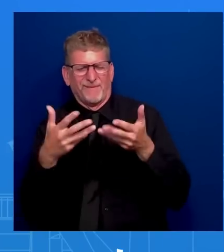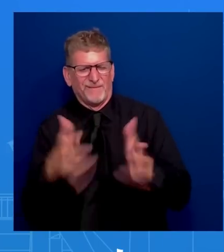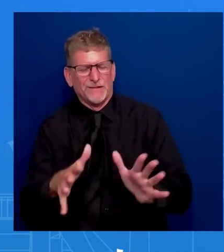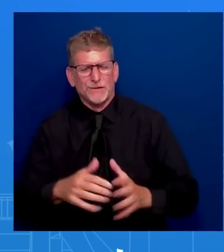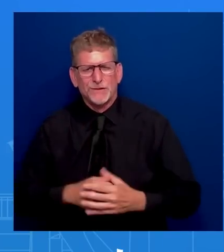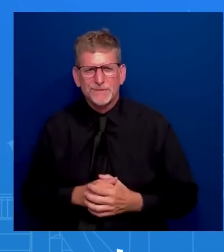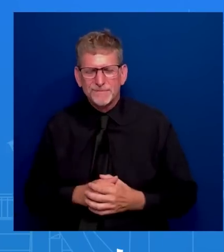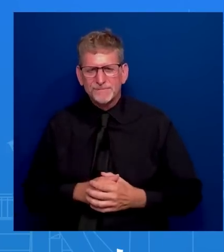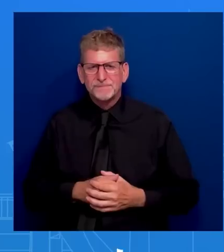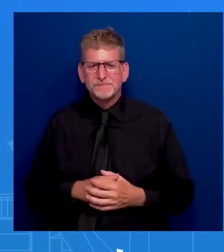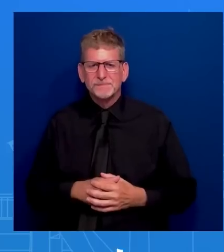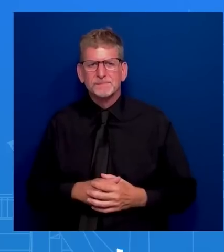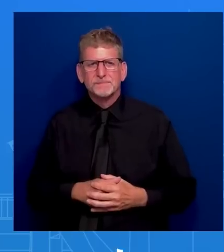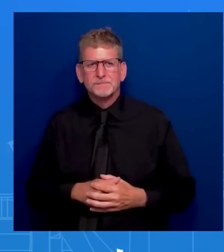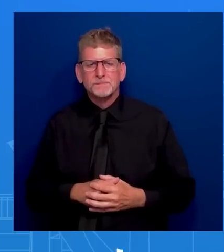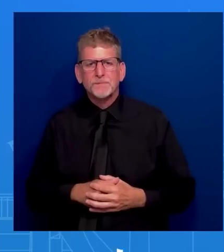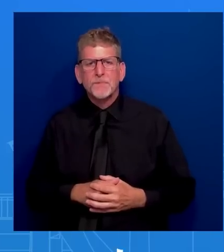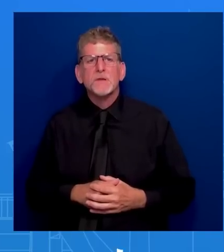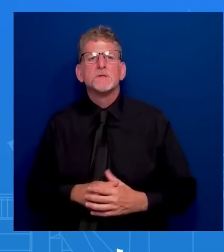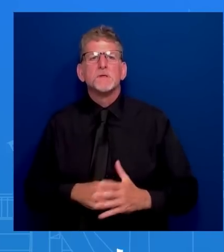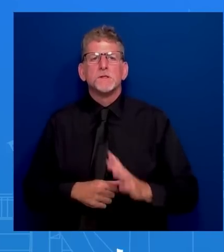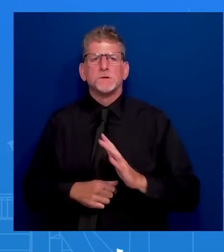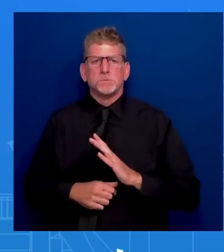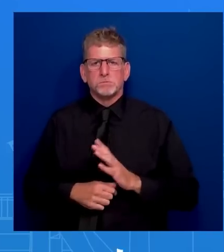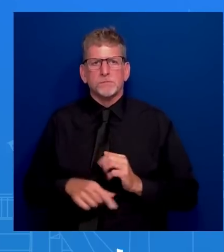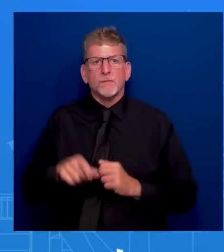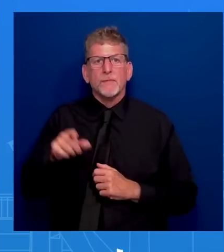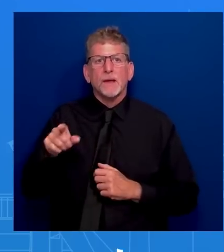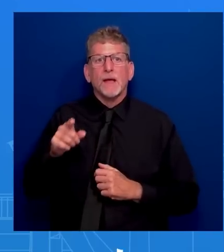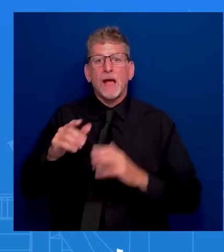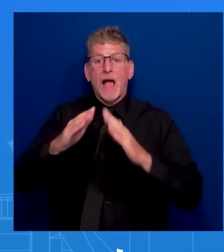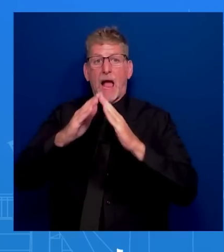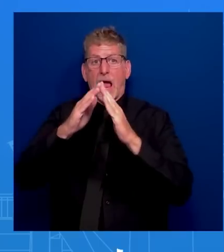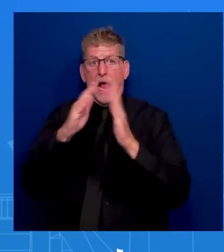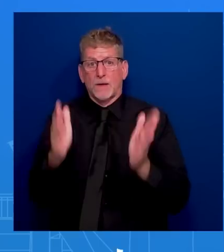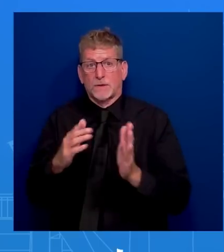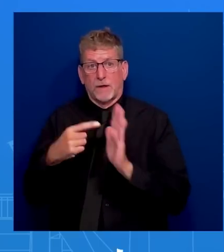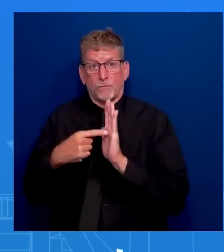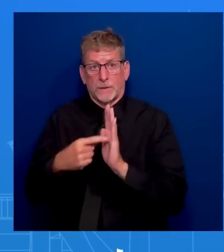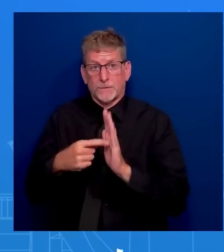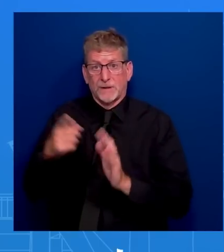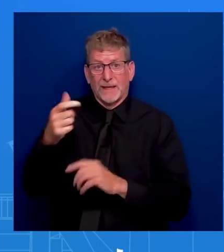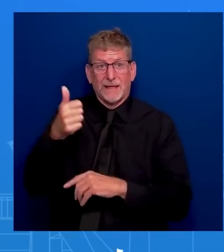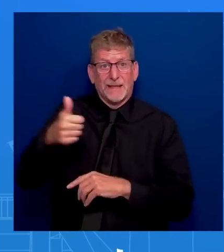Did they discuss the Speaker's visit to Taiwan? Ms. Jean-Pierre: I have not seen the President since the event,